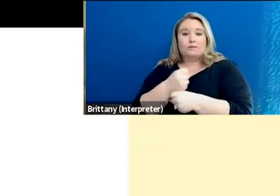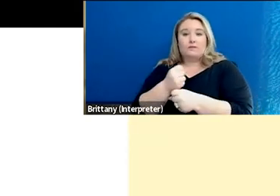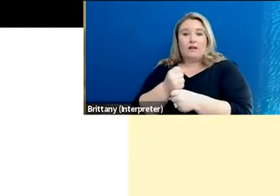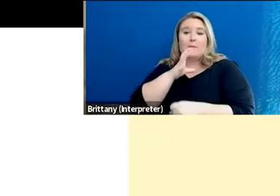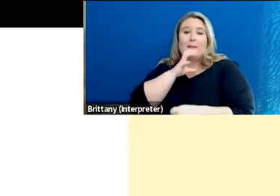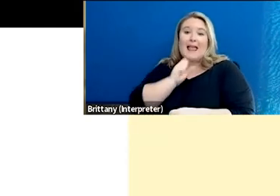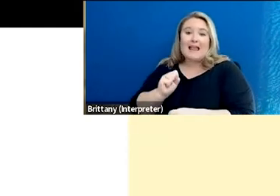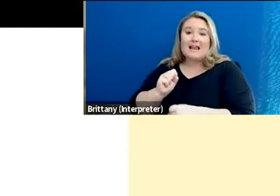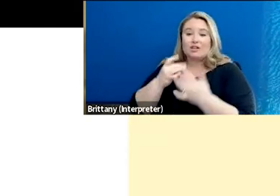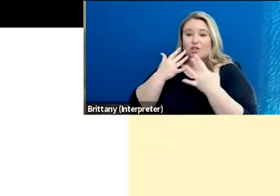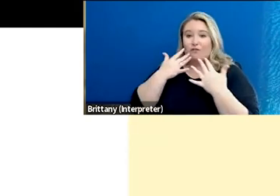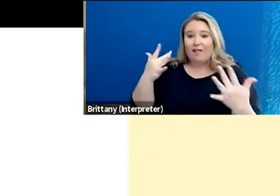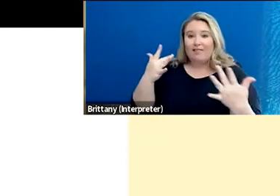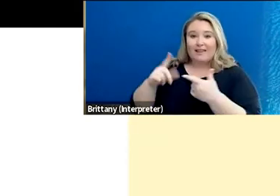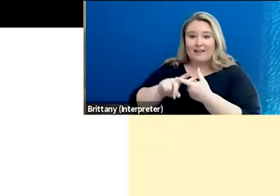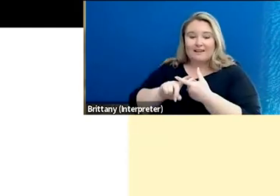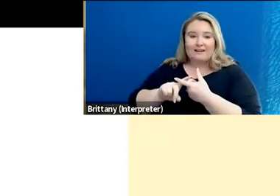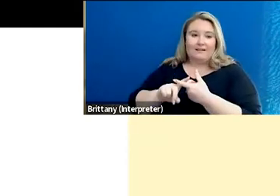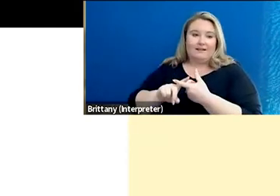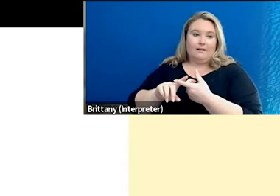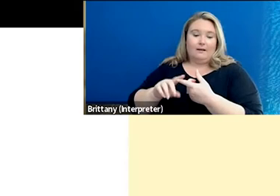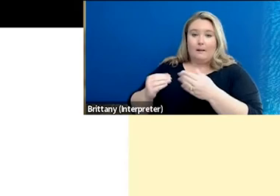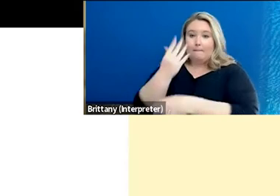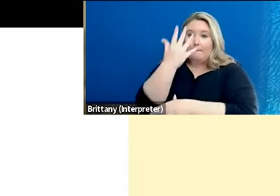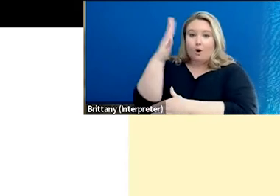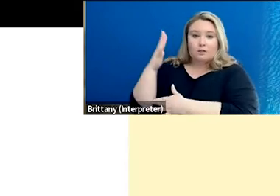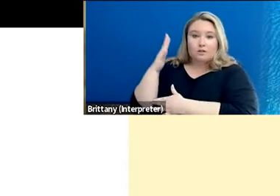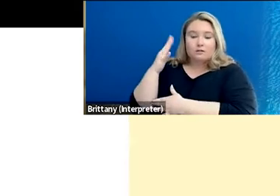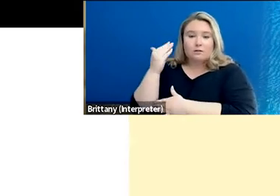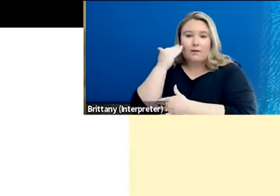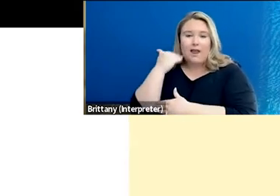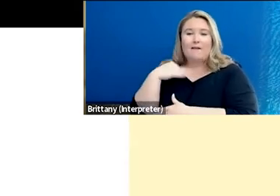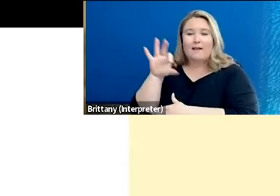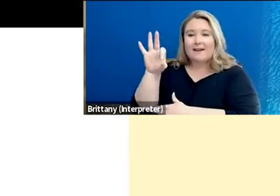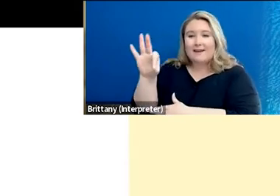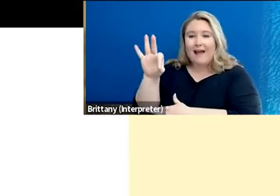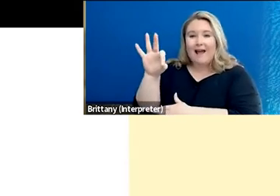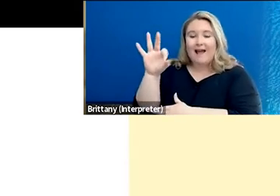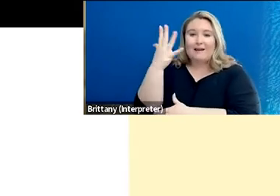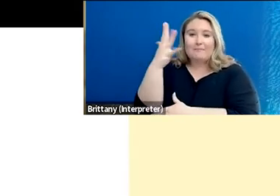I'm not sure if you know, but we do have nine parks, that are county parks that have been designated